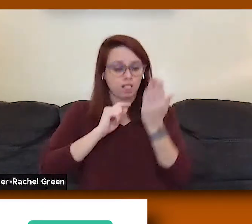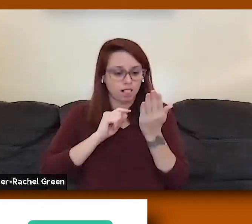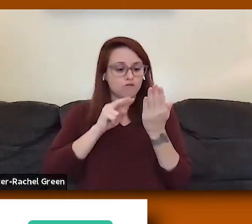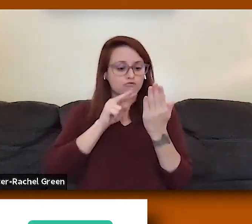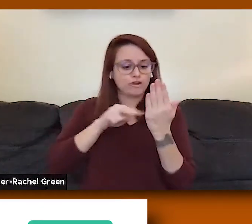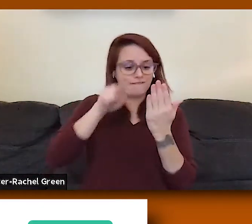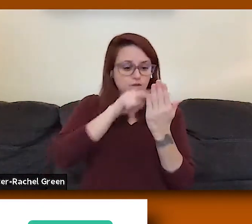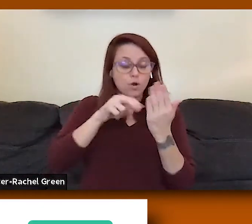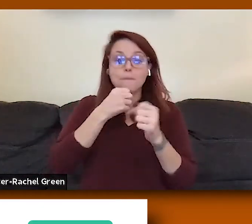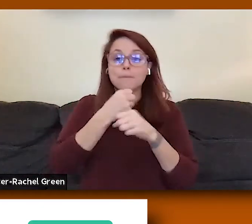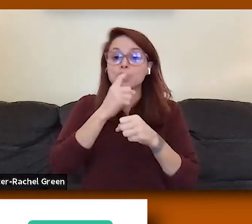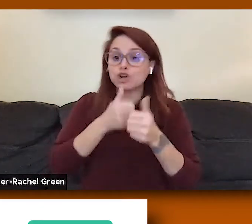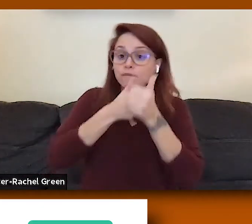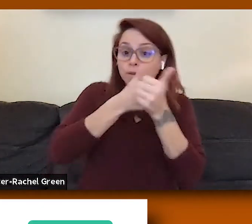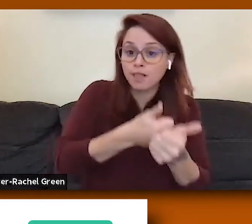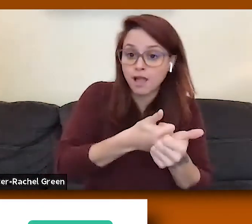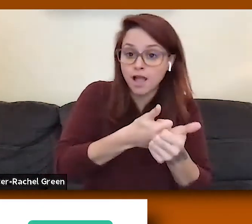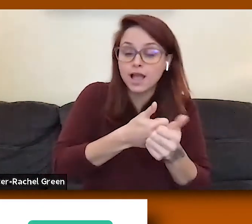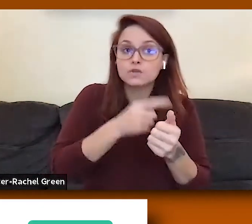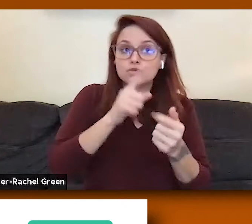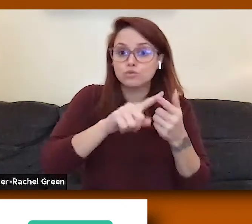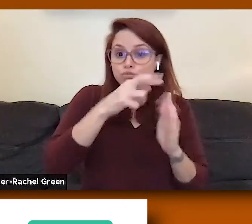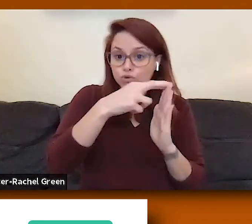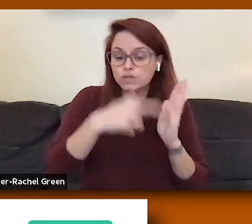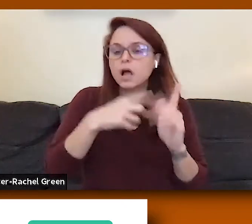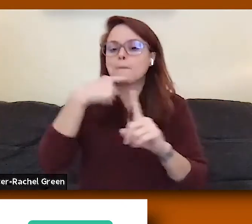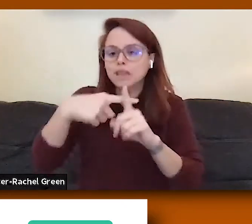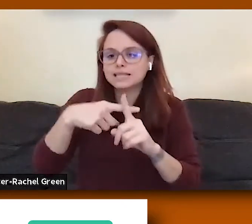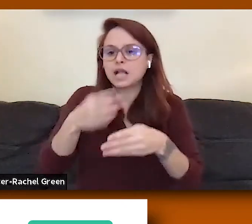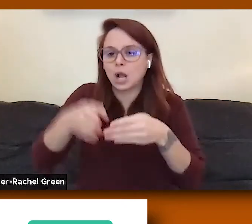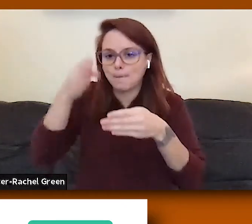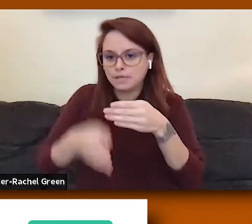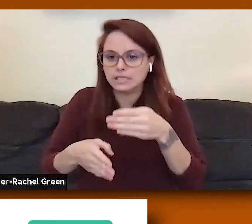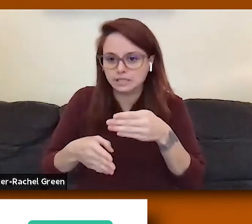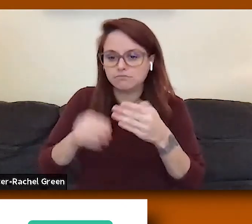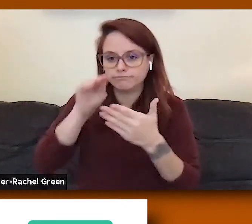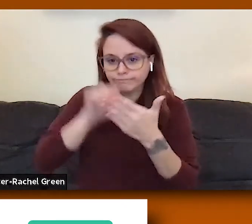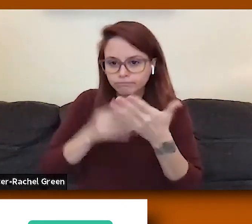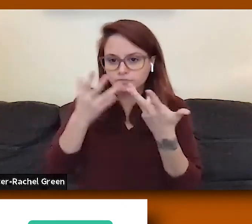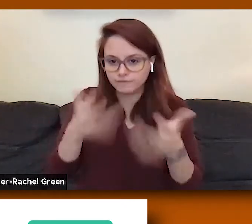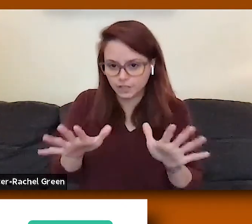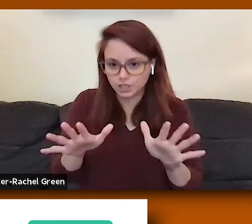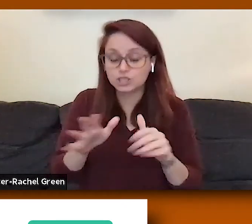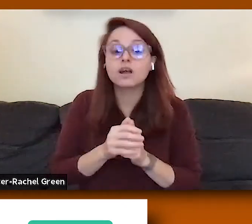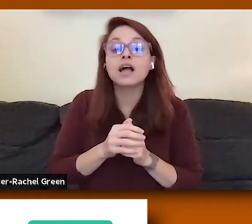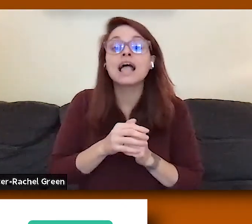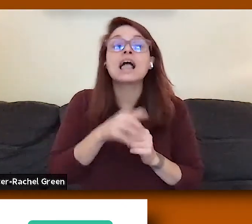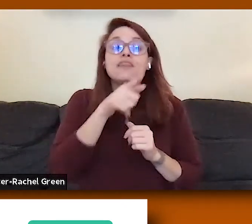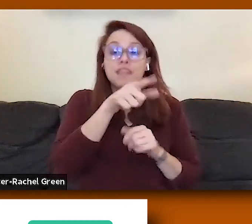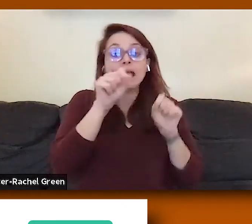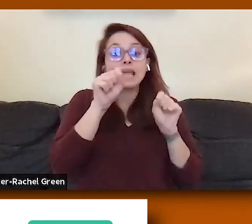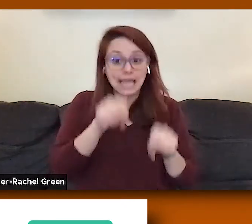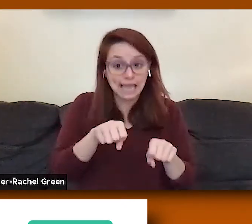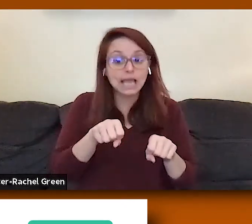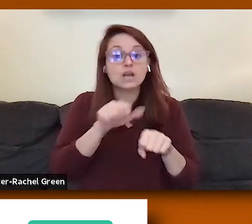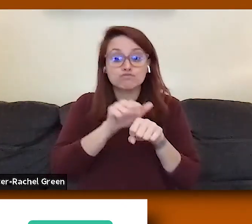and to make sure that it's complete. At this stage, there is potential for your application to be returned without review.